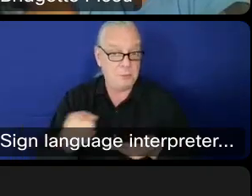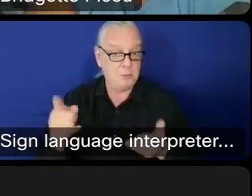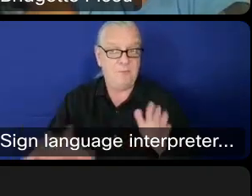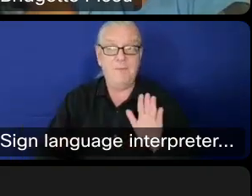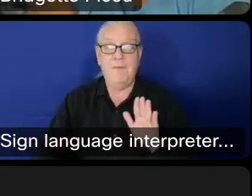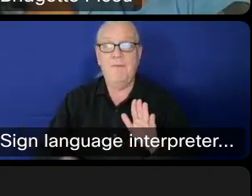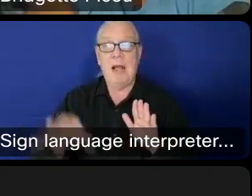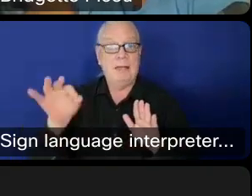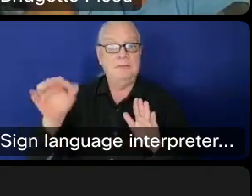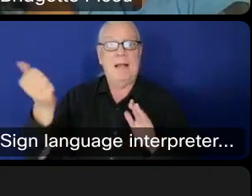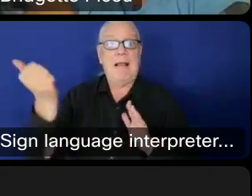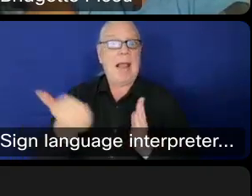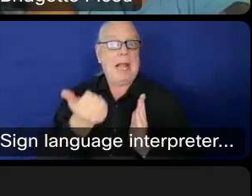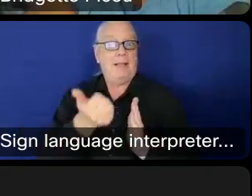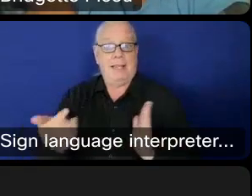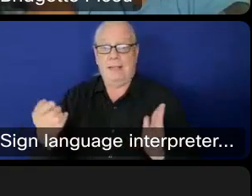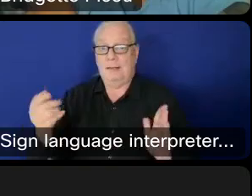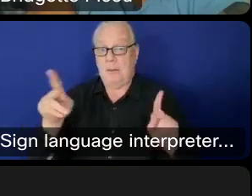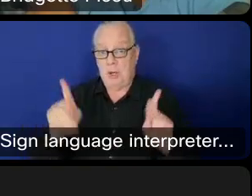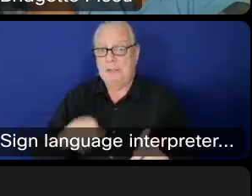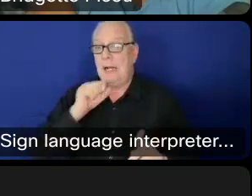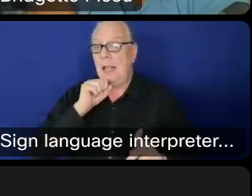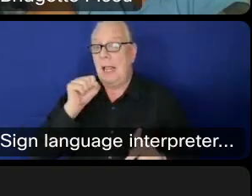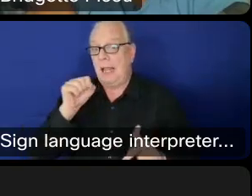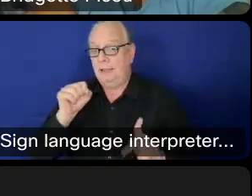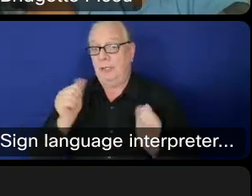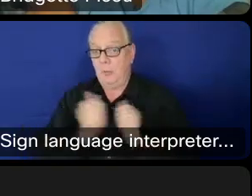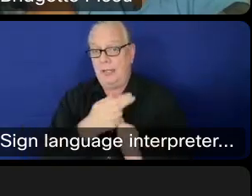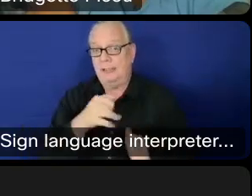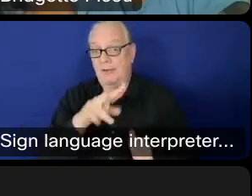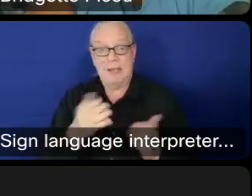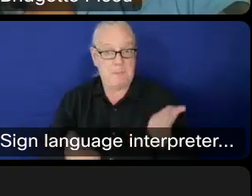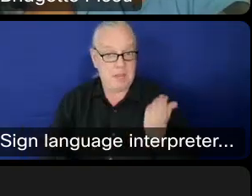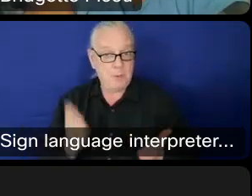anything that a person aging with HIV might need. So, for our